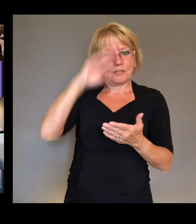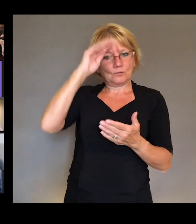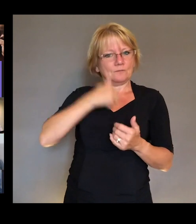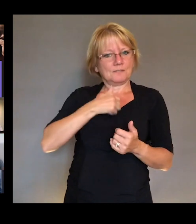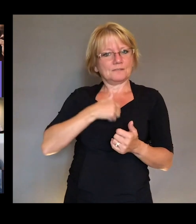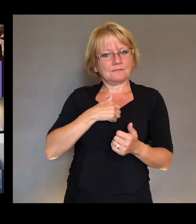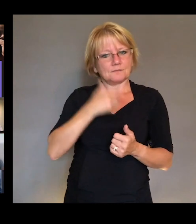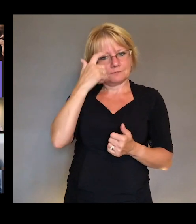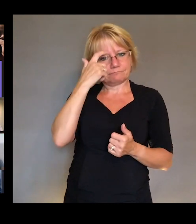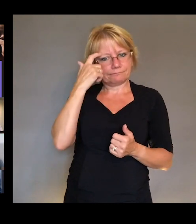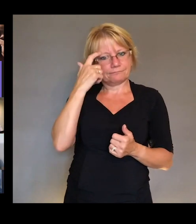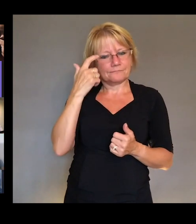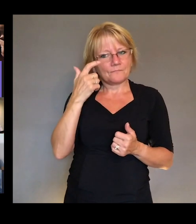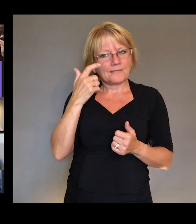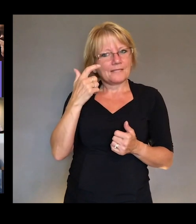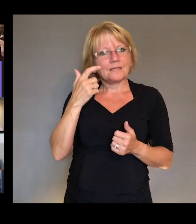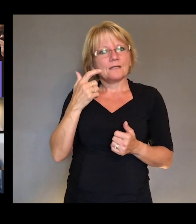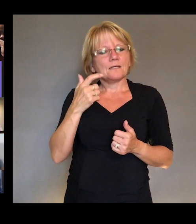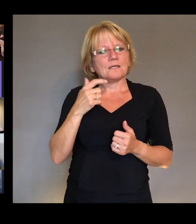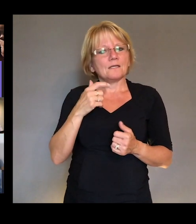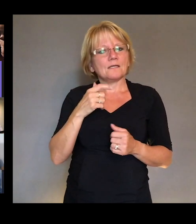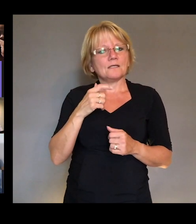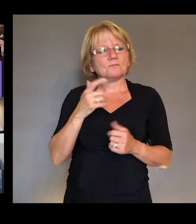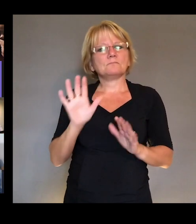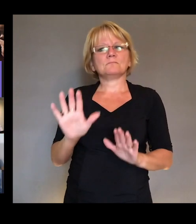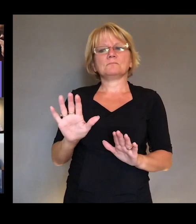and I have learned this the hard way, believe me, that we just need to listen